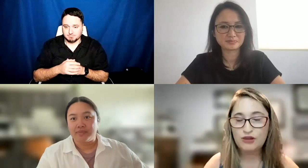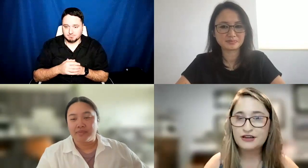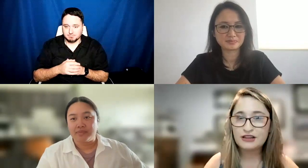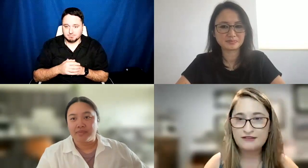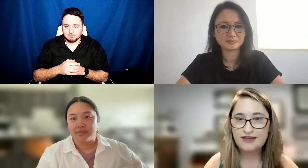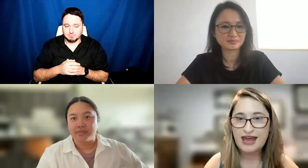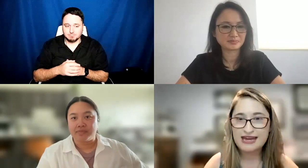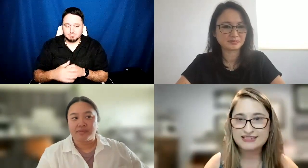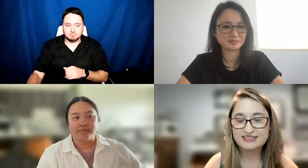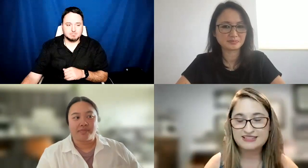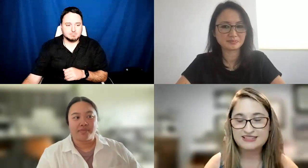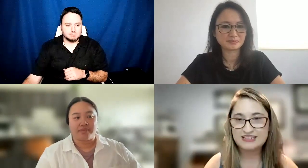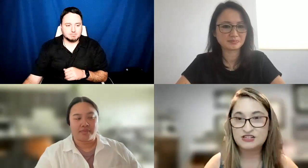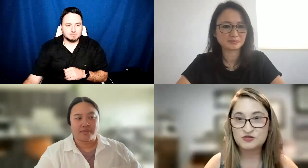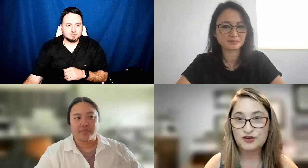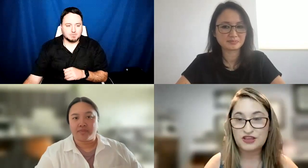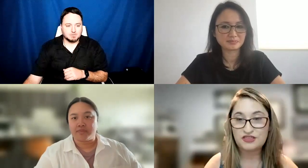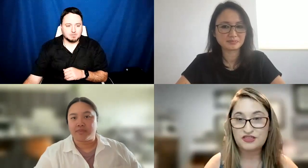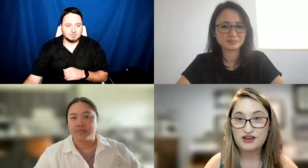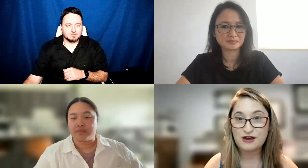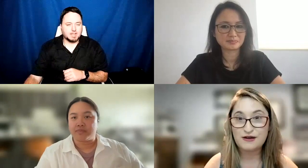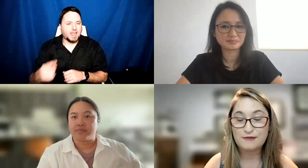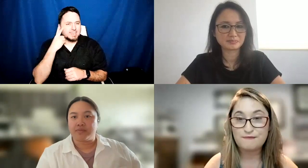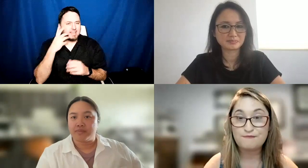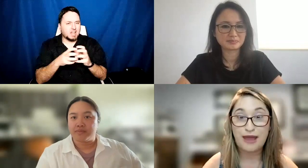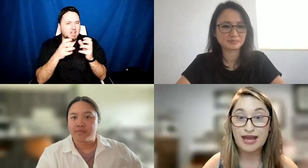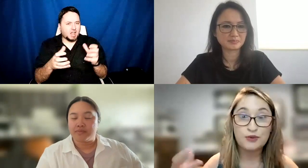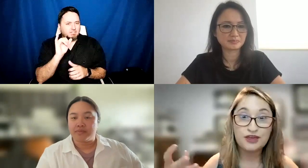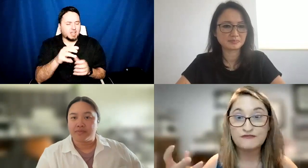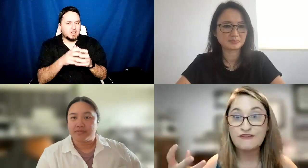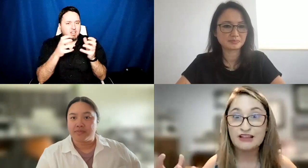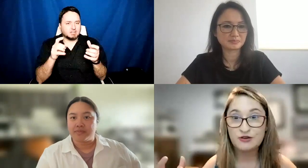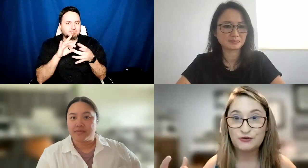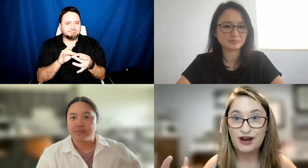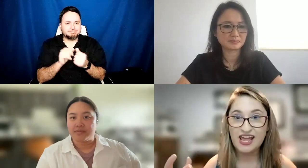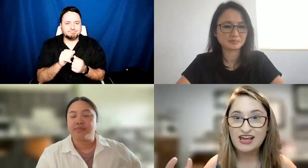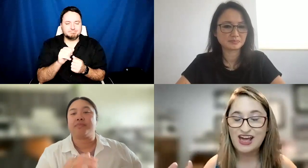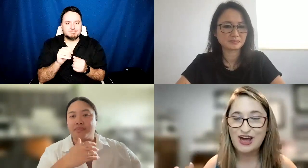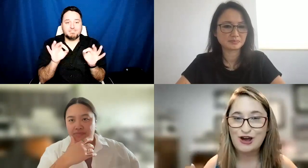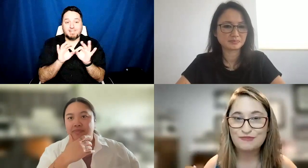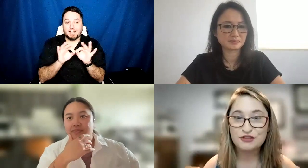Well, I think a lot of that has to do with bandwidth and value, right?